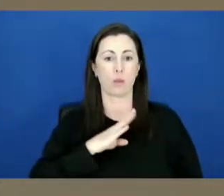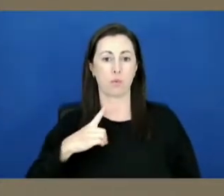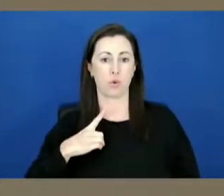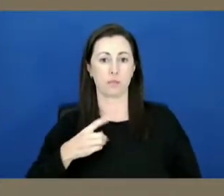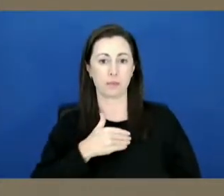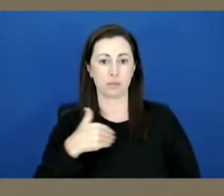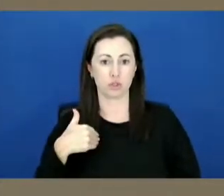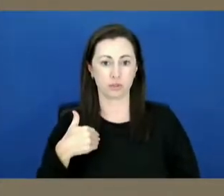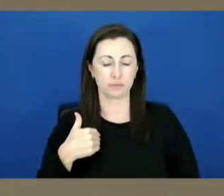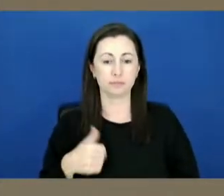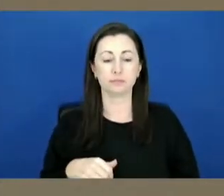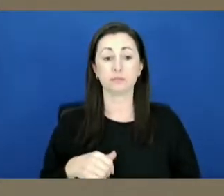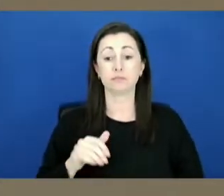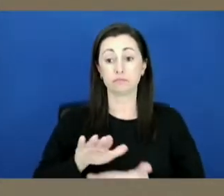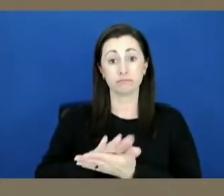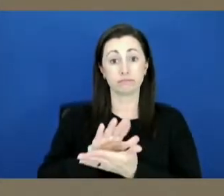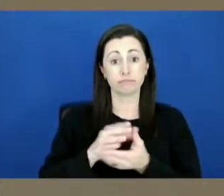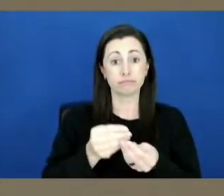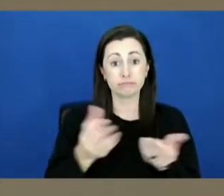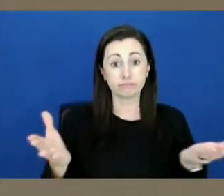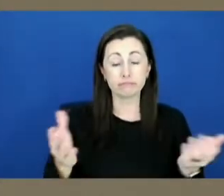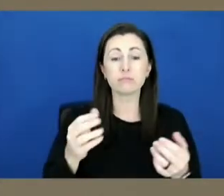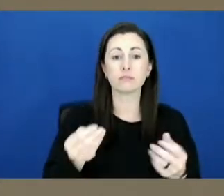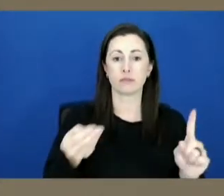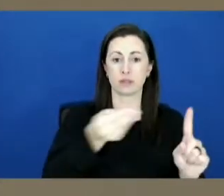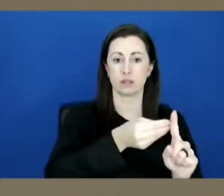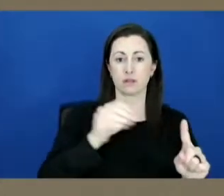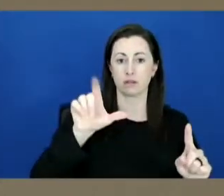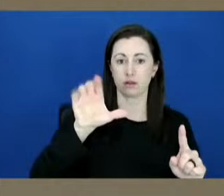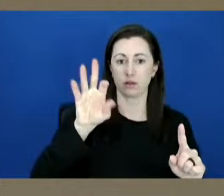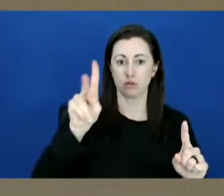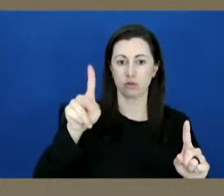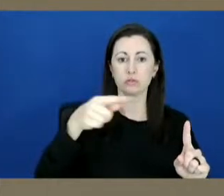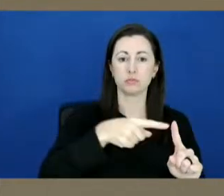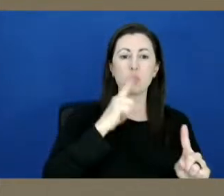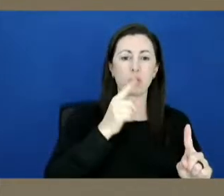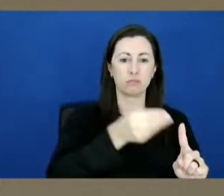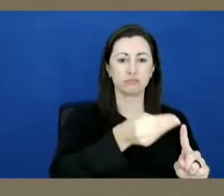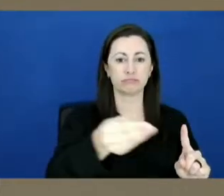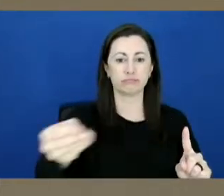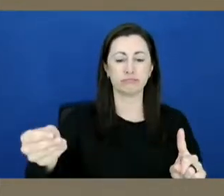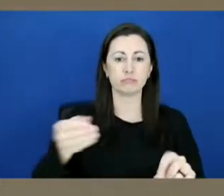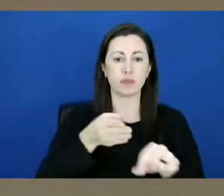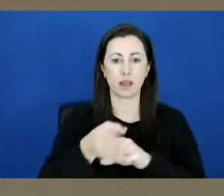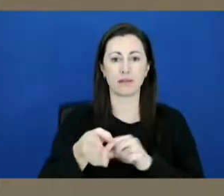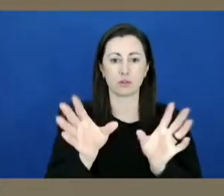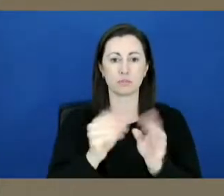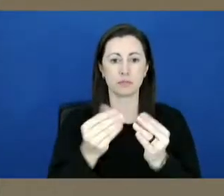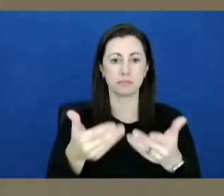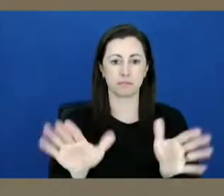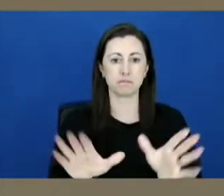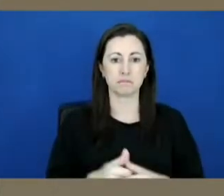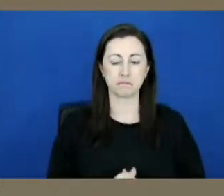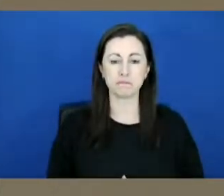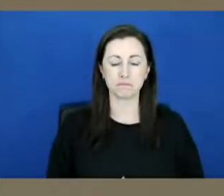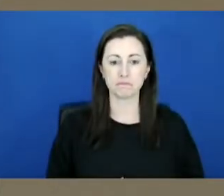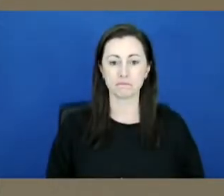COUNTY STAFF AND/OR MEMBERS OF THE BOARD. HANDOUTS, AND/OR TOKENS SHALL BE